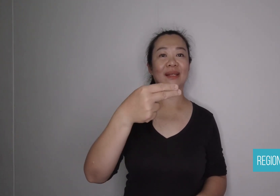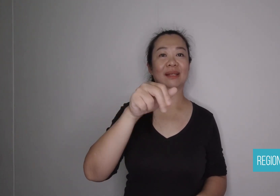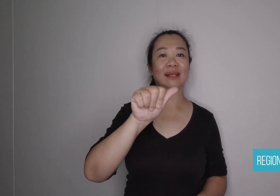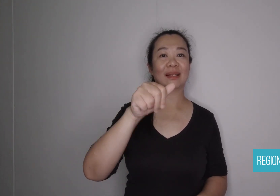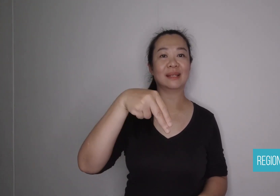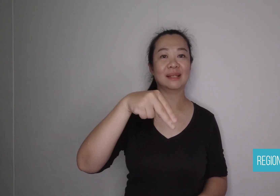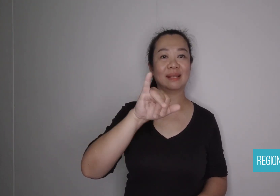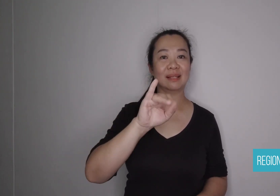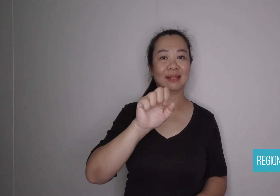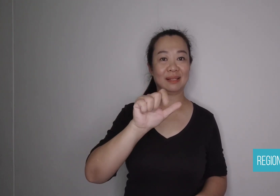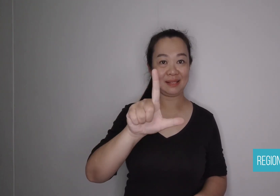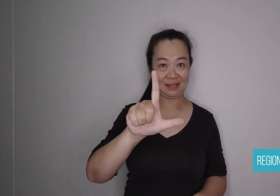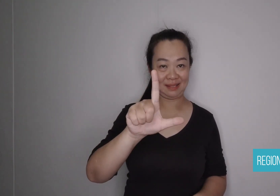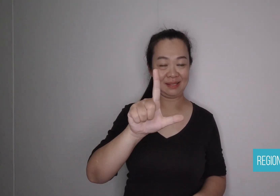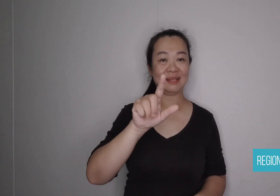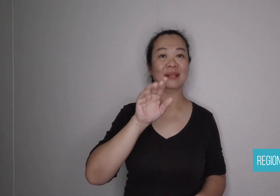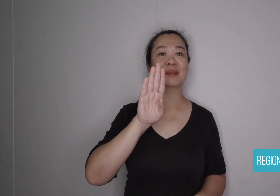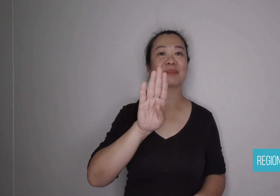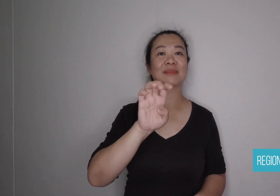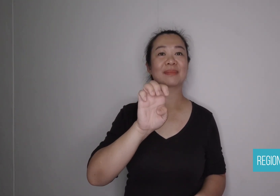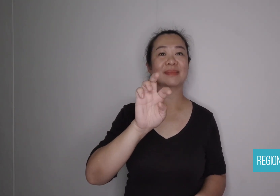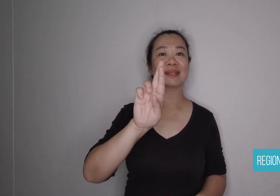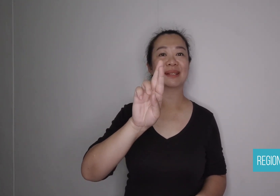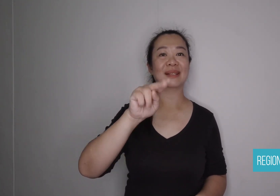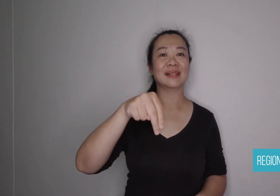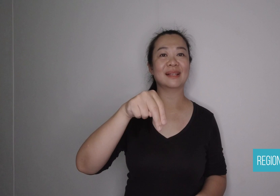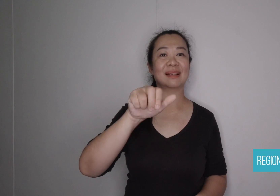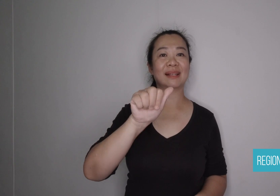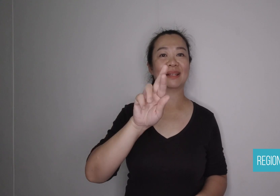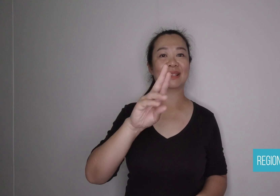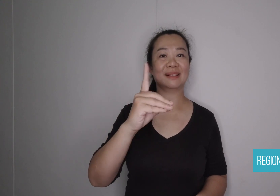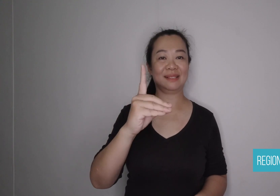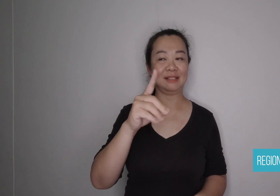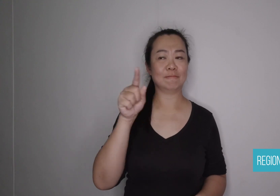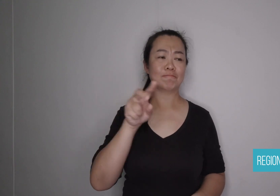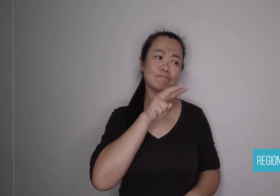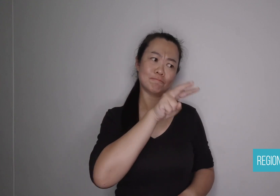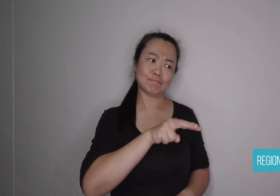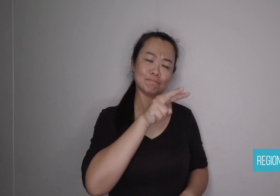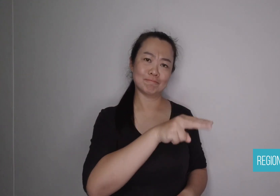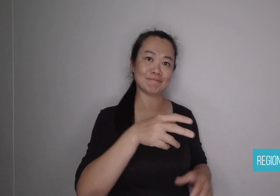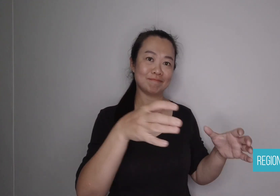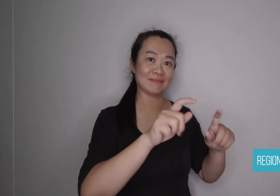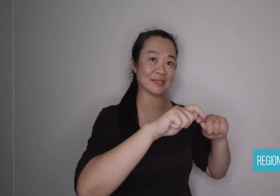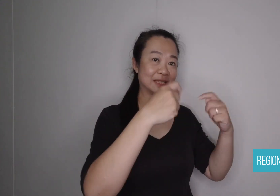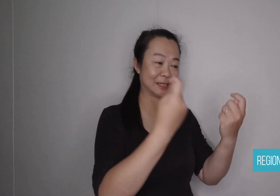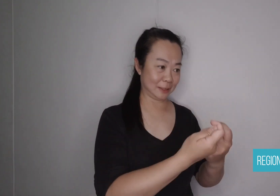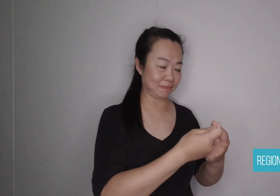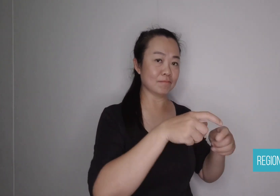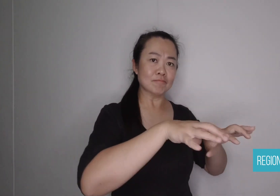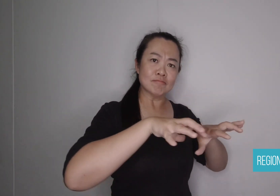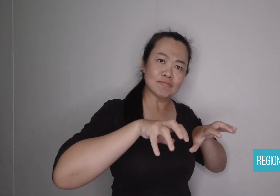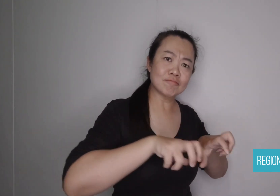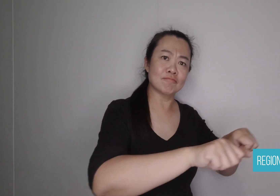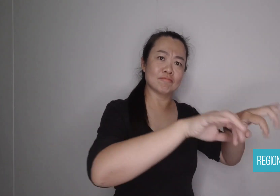ensures that they roll the dough, cut the cookies, measure